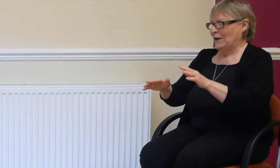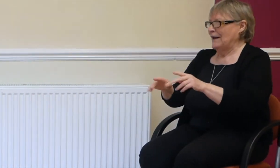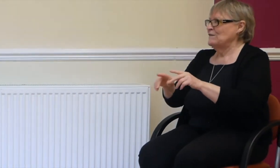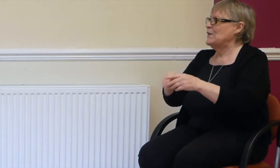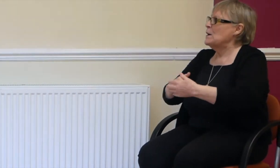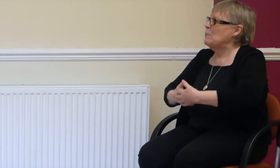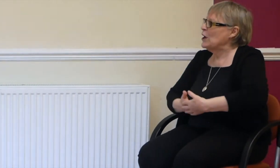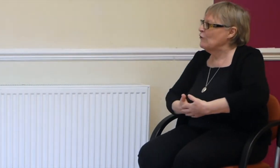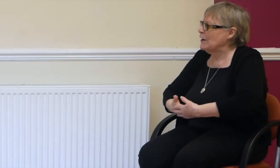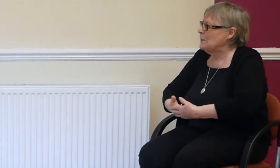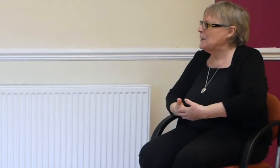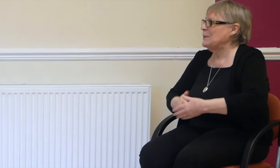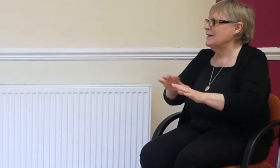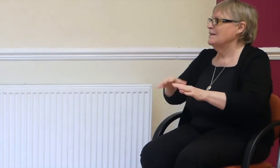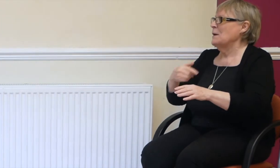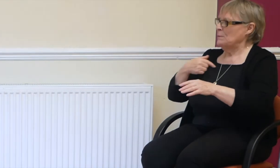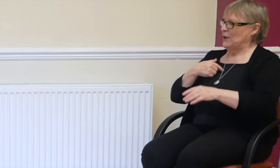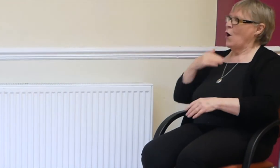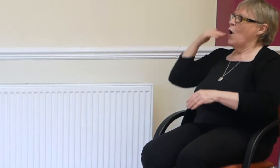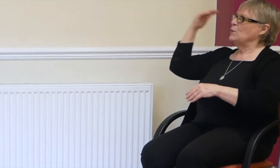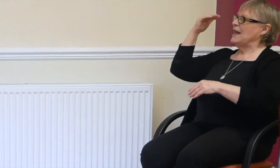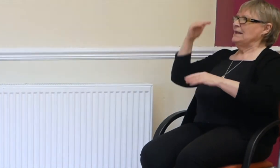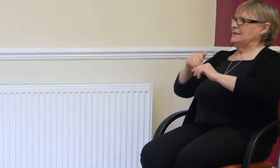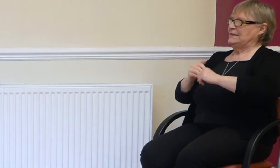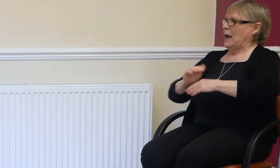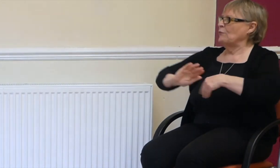some babies! I was probably the oldest!